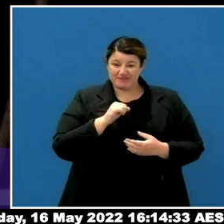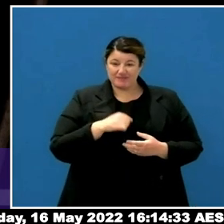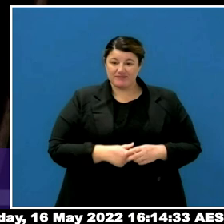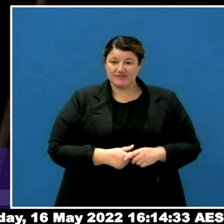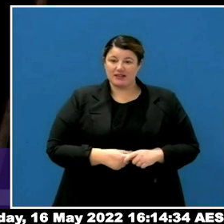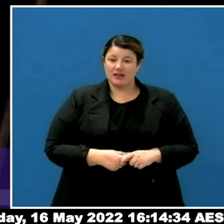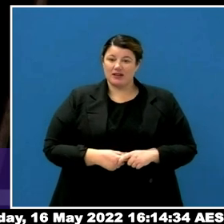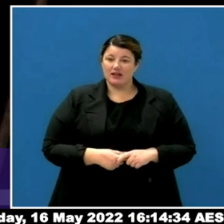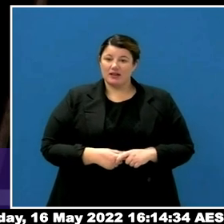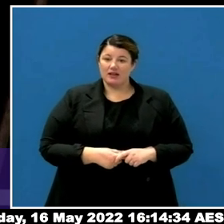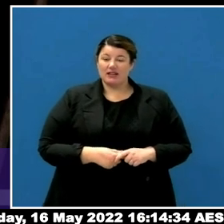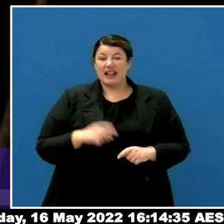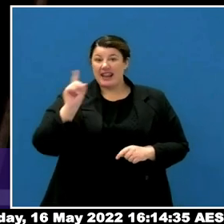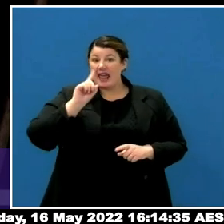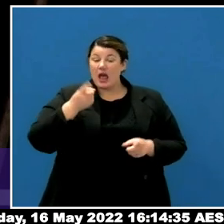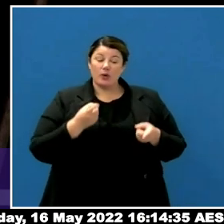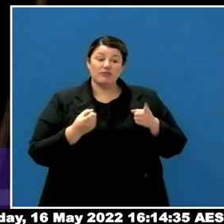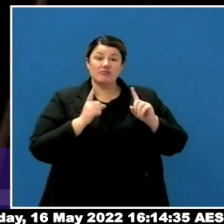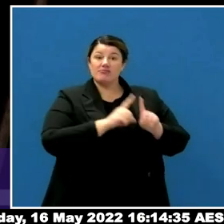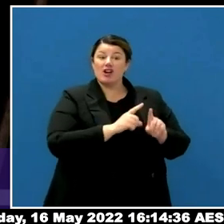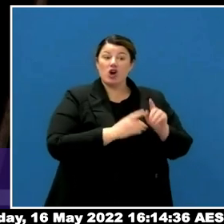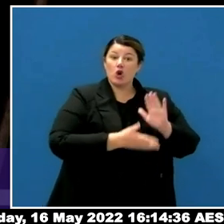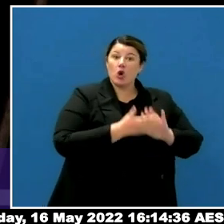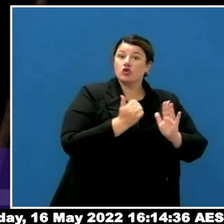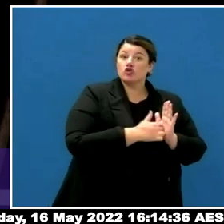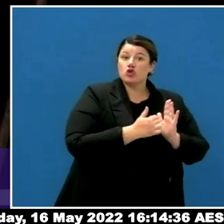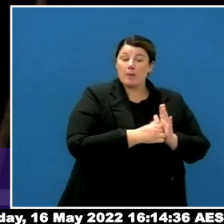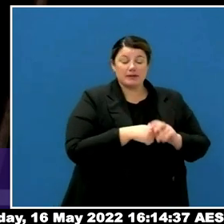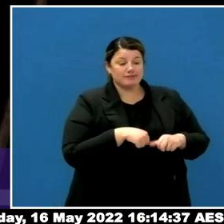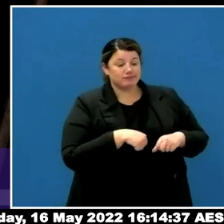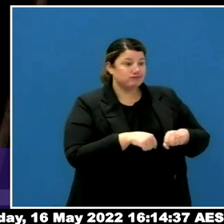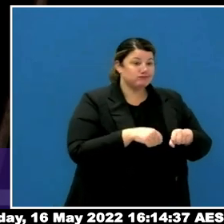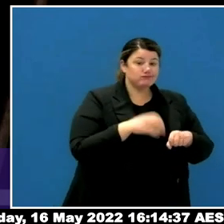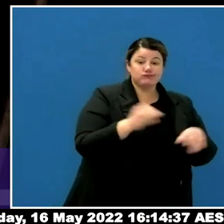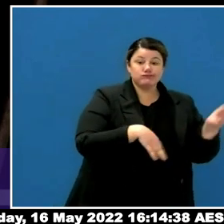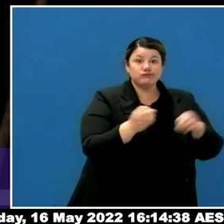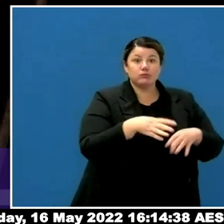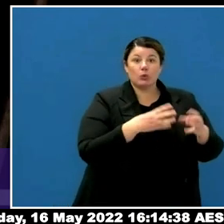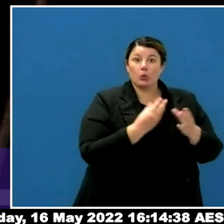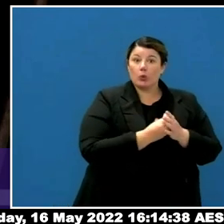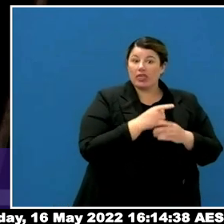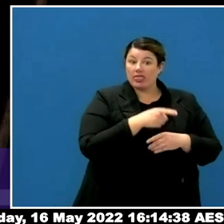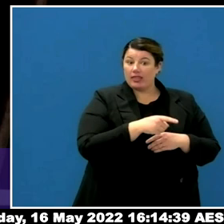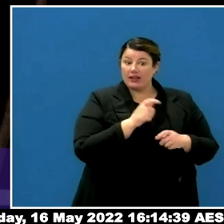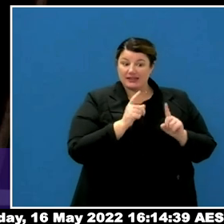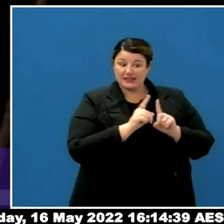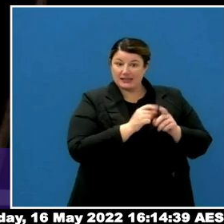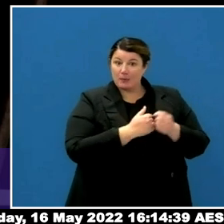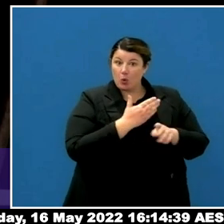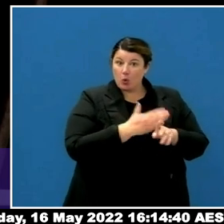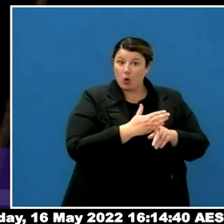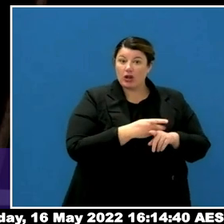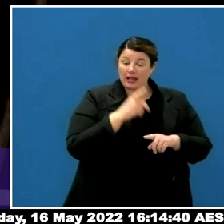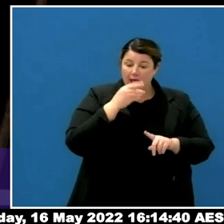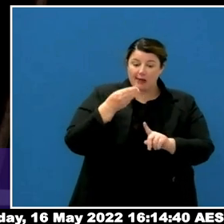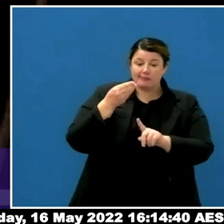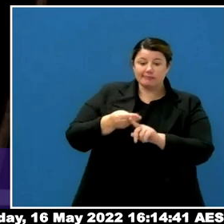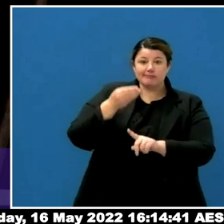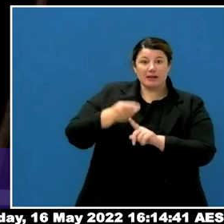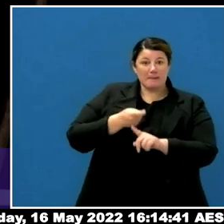He'll pay for stuff, he can self tap and go, and he wasn't ever able to do that, buy what he wants. COMMISSIONER BENNETT: Did you feel he went a bit backwards in that skill